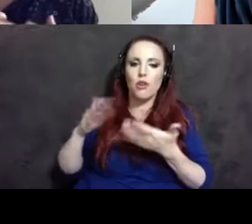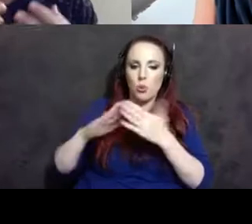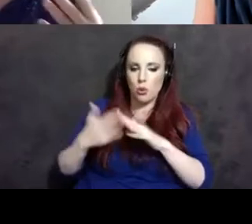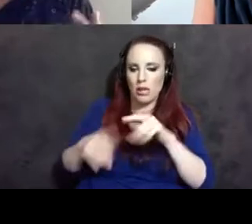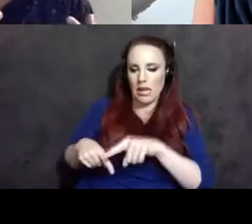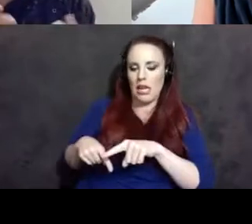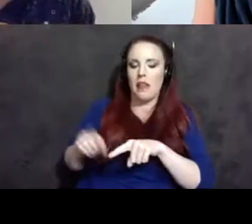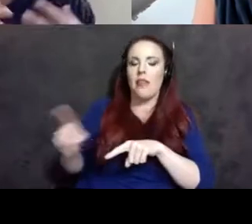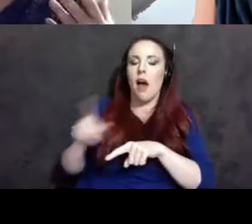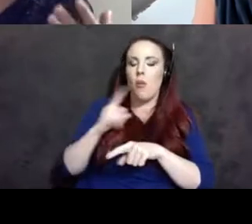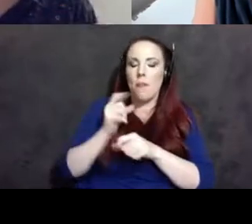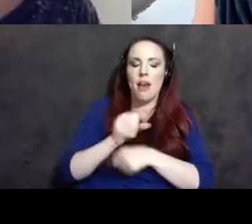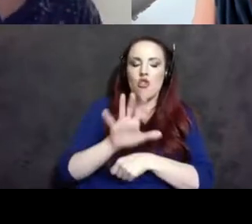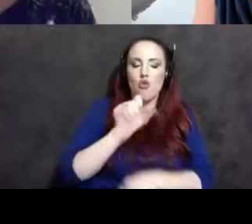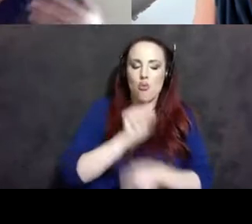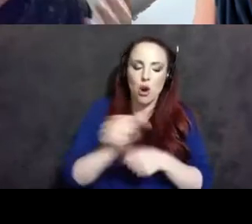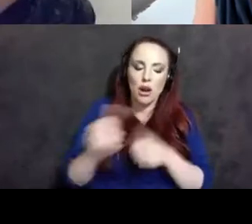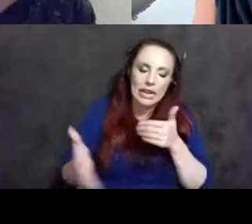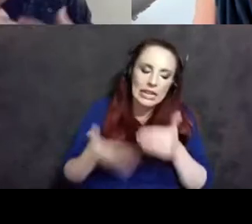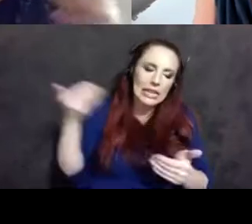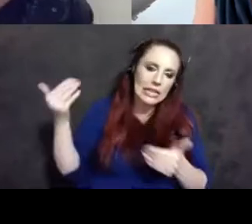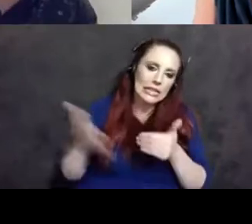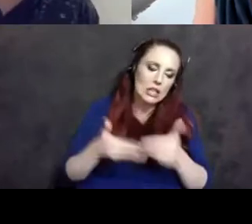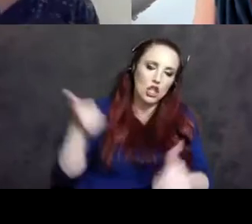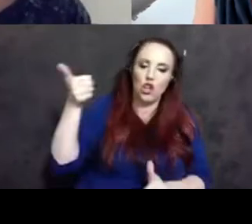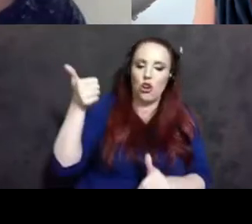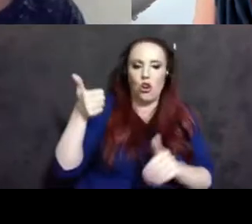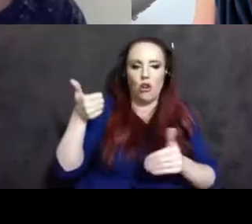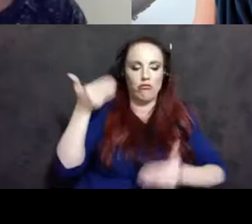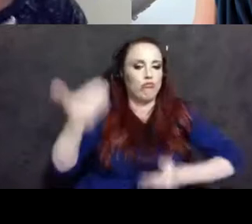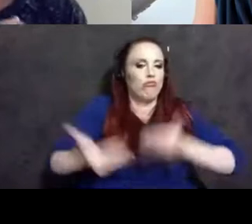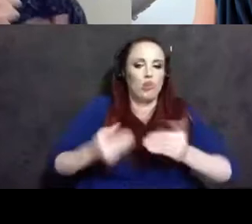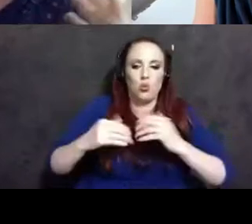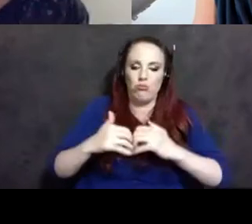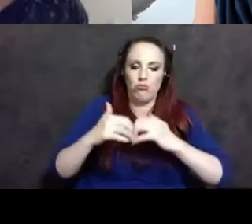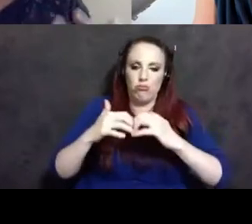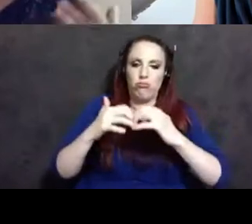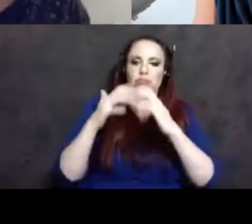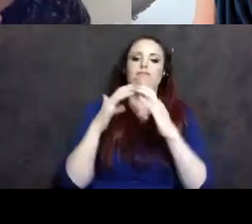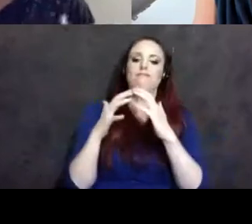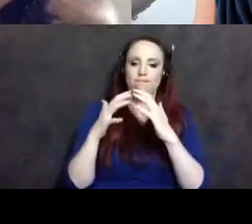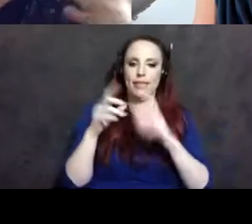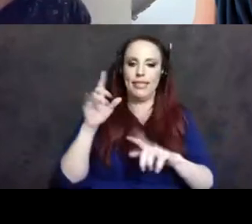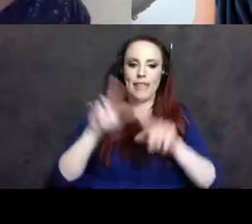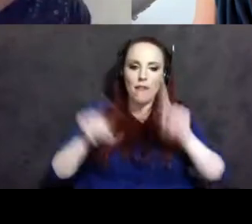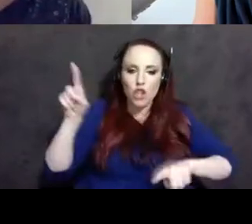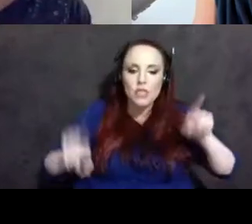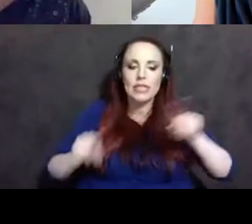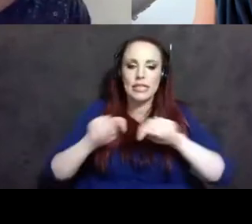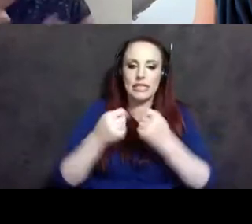That's going to make the work so much easier moving on to build, like, an actual actively diverse team and then, the product's going to be so much better.